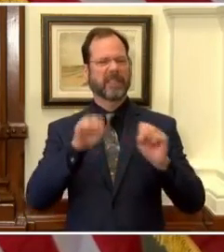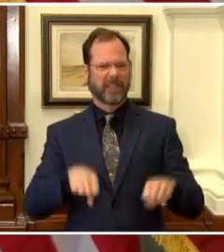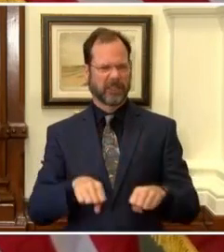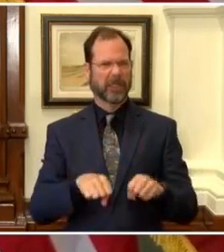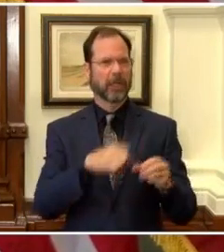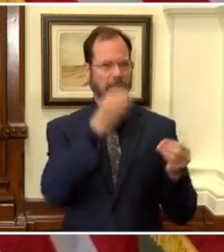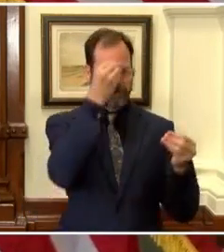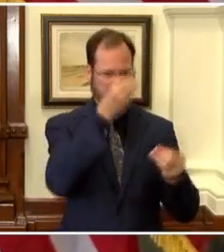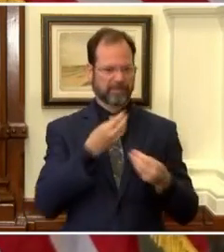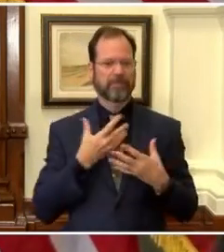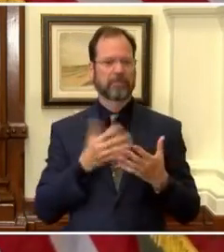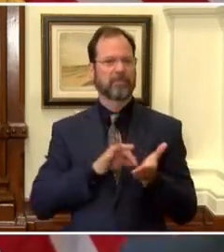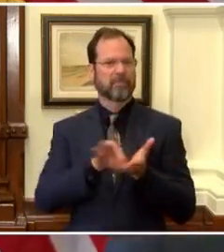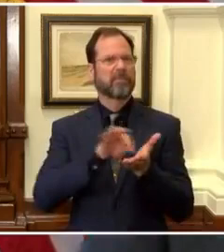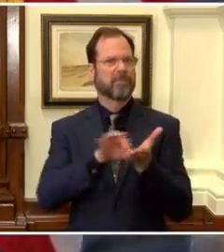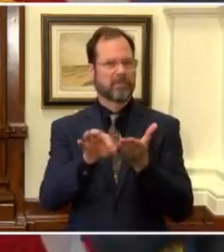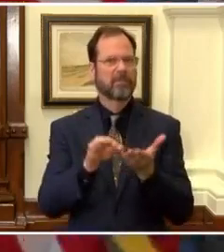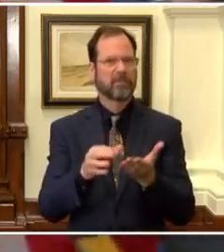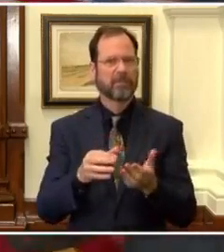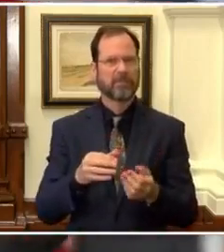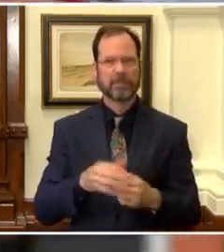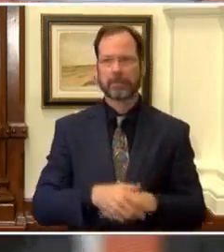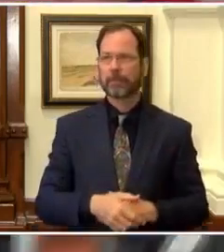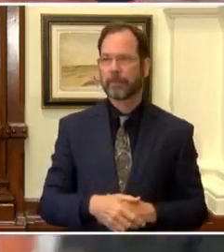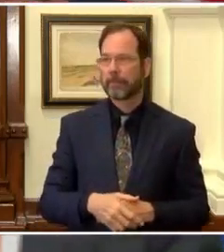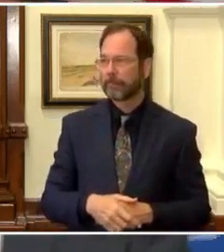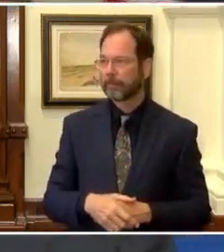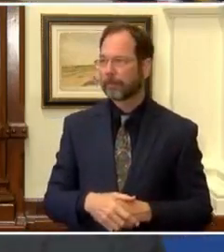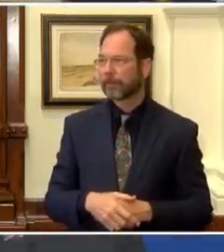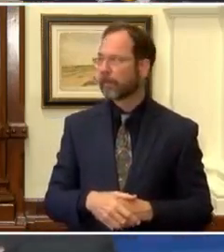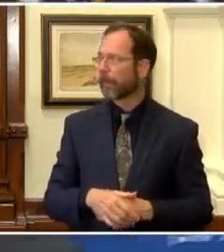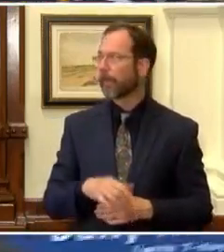THEY COME TO US THROUGH THE RACK SYSTEM AND REGIONAL ADVISORY SYSTEM.